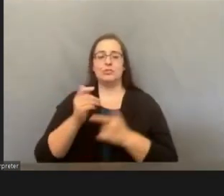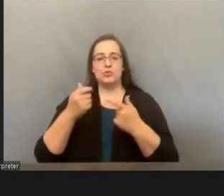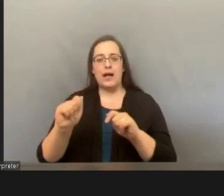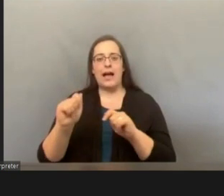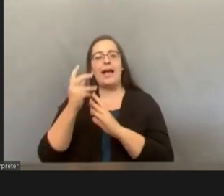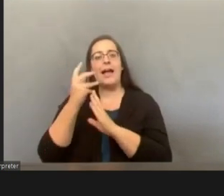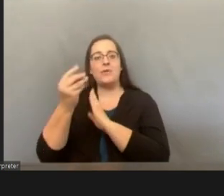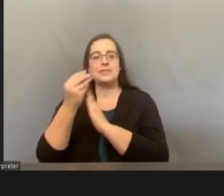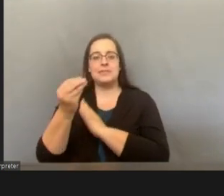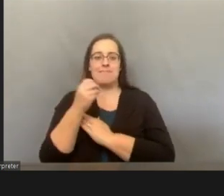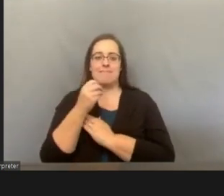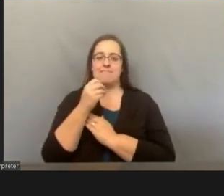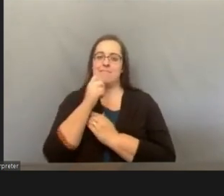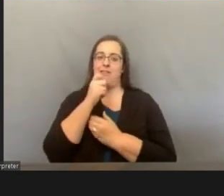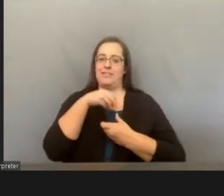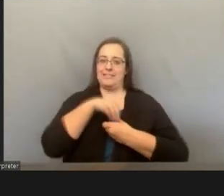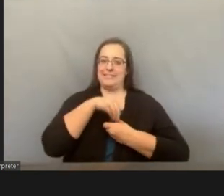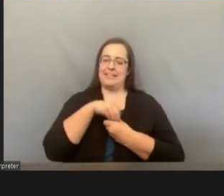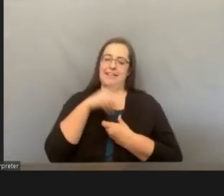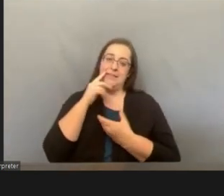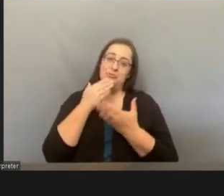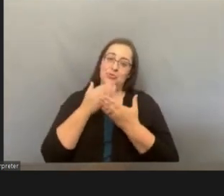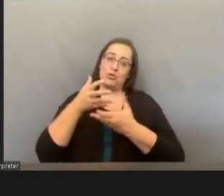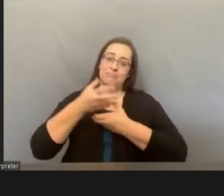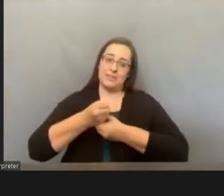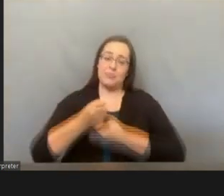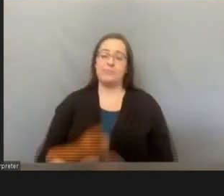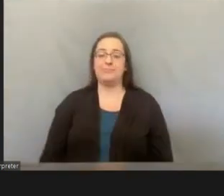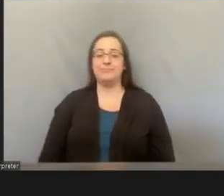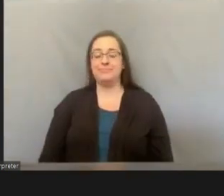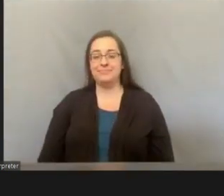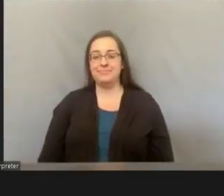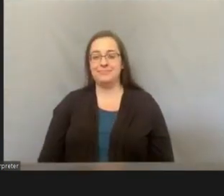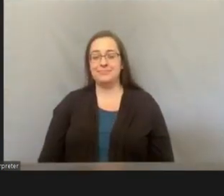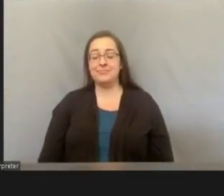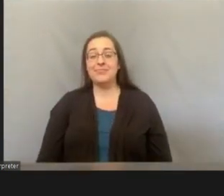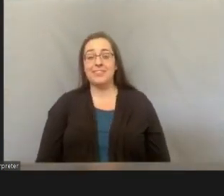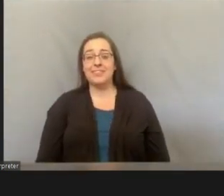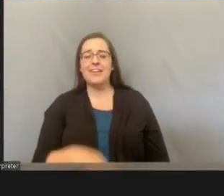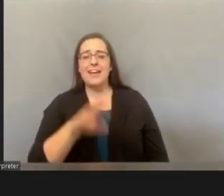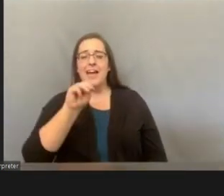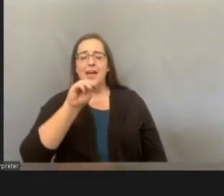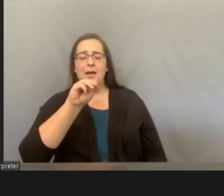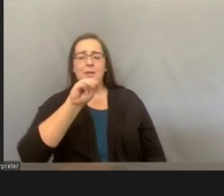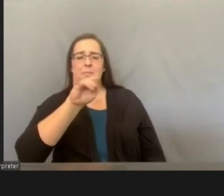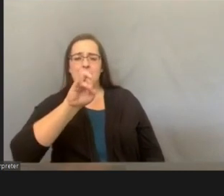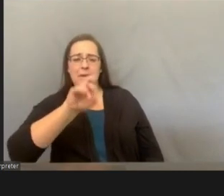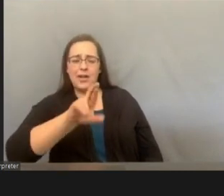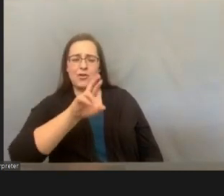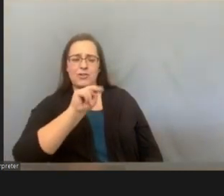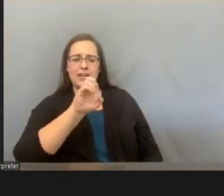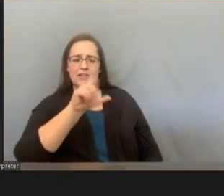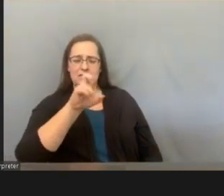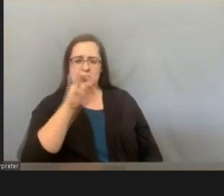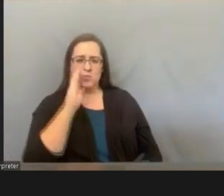PLACES, WHERE MASS, BE 6 FEET APART, DON'T GO TO LARGE GATHERINGS AND TRY TO DO THINGS OUTDOORS INSTEAD OF INDOORS THIS